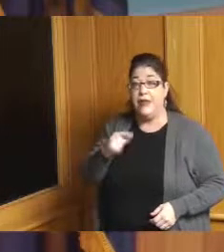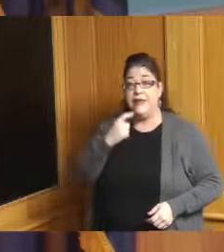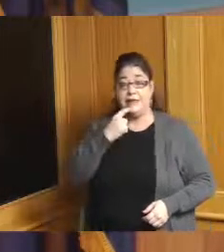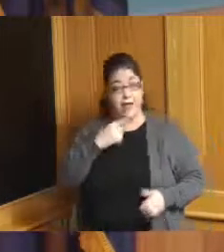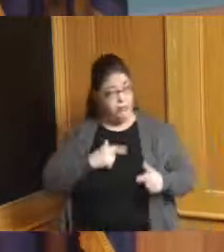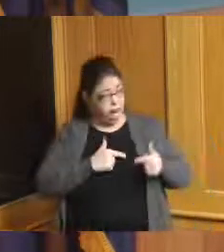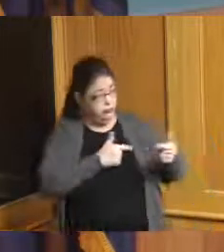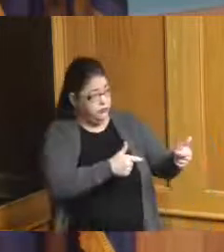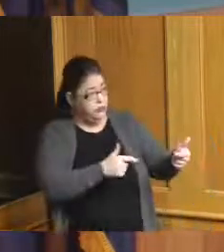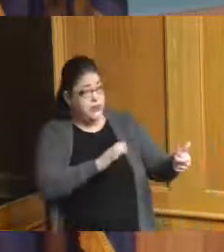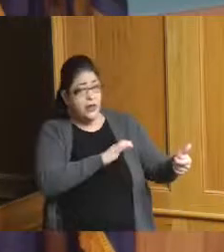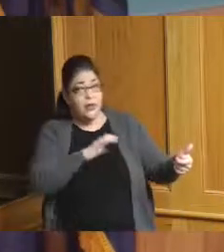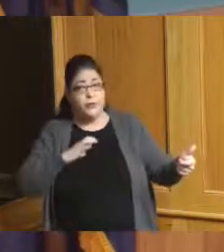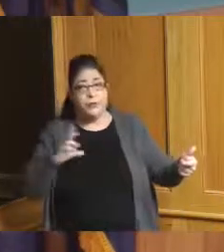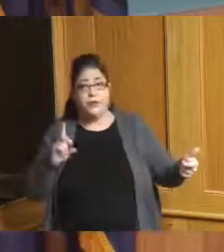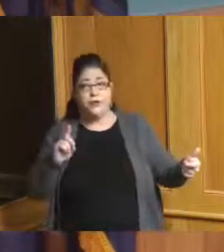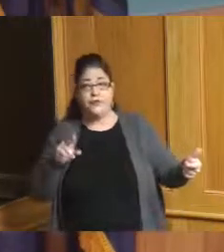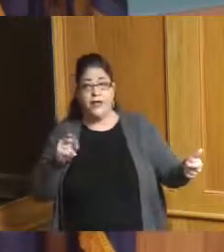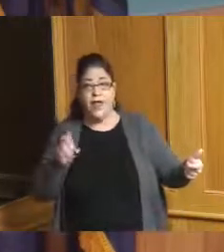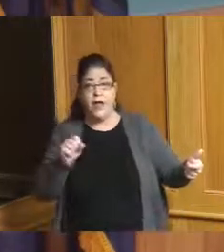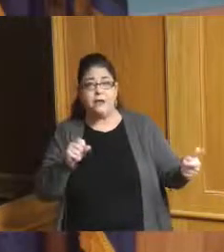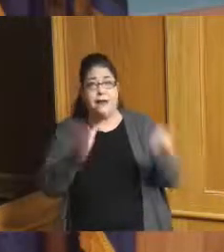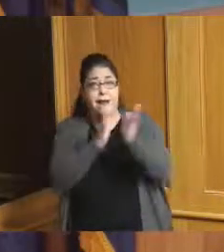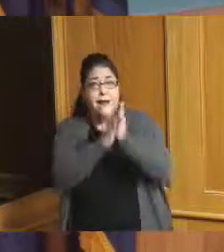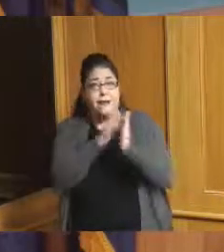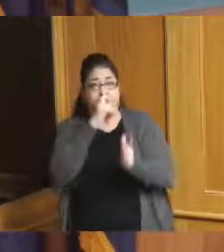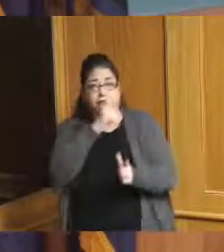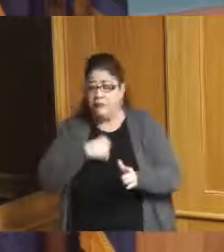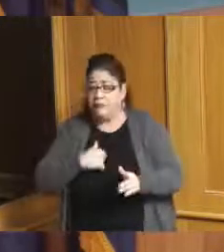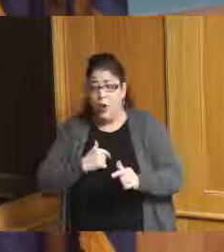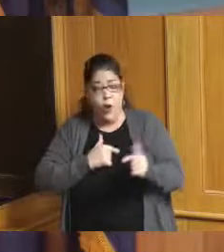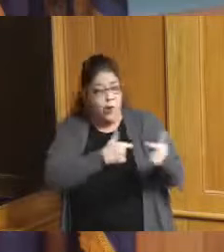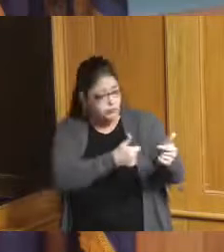had asked can I can she continue and she wanted to be altered I said no problem go you go ahead